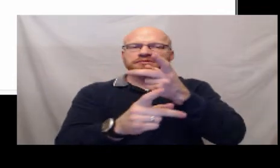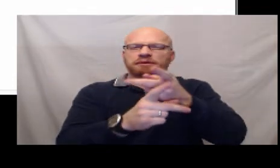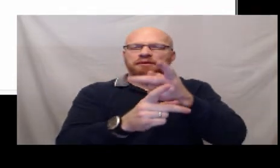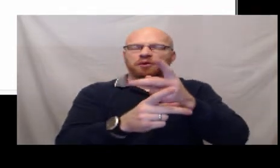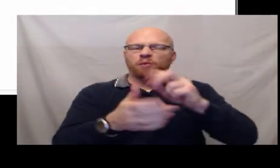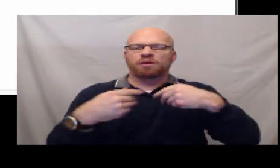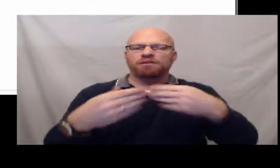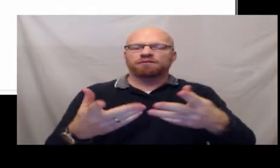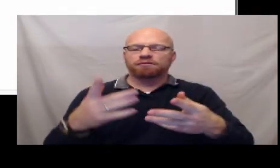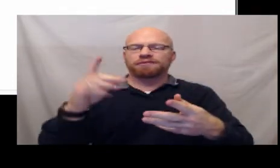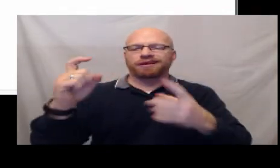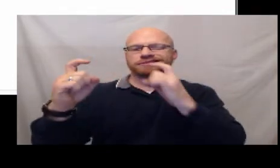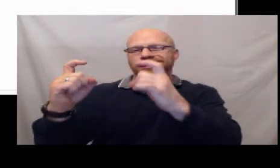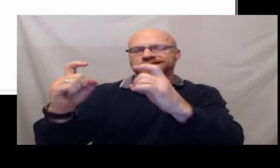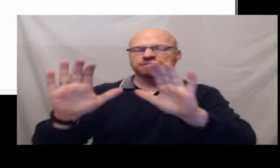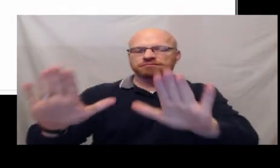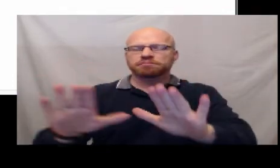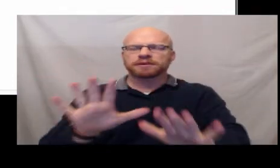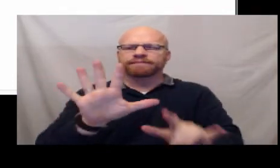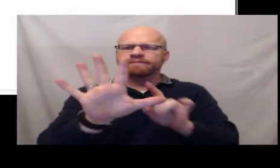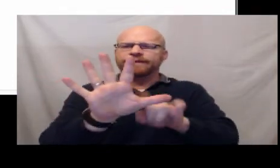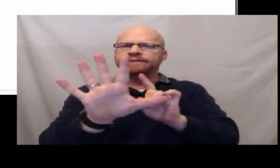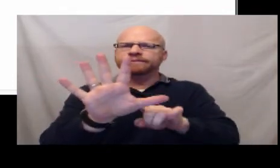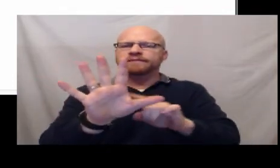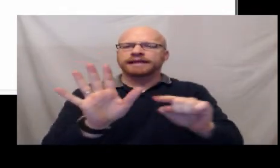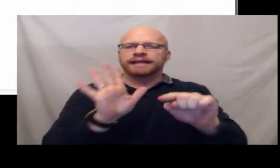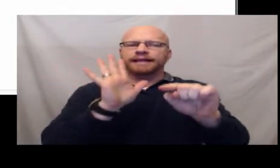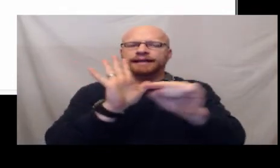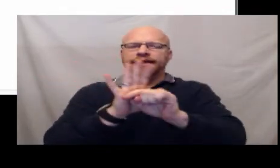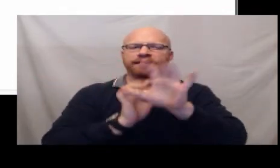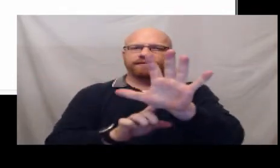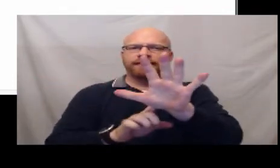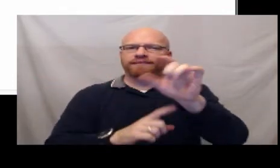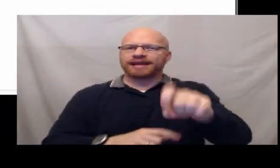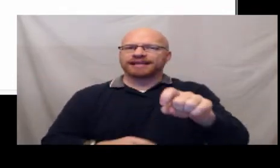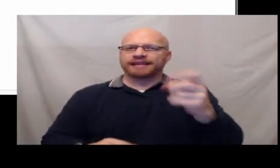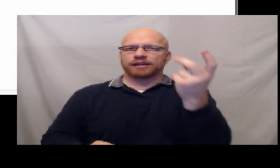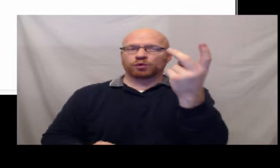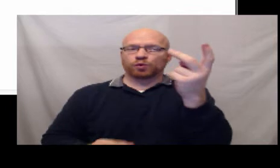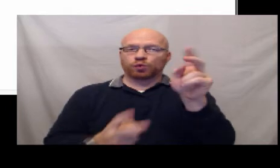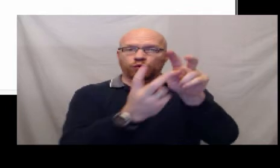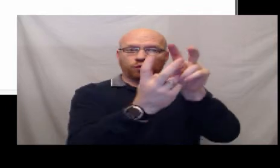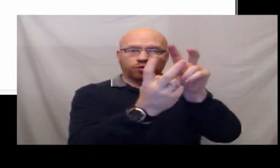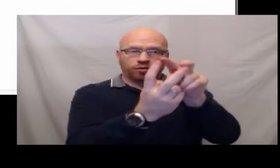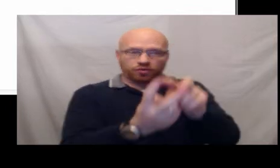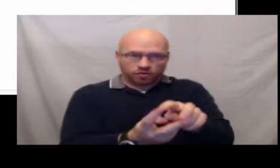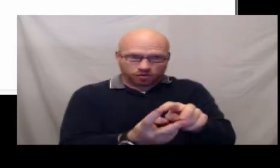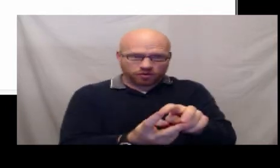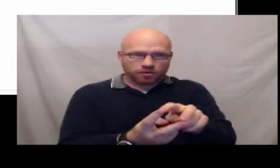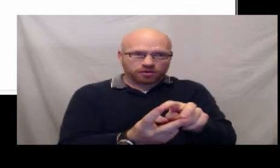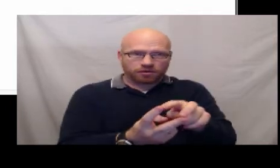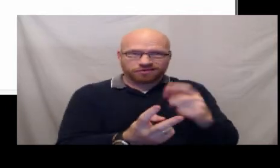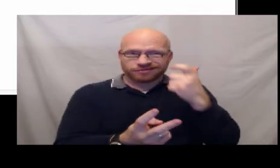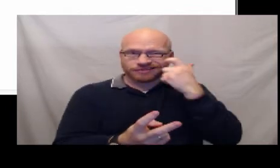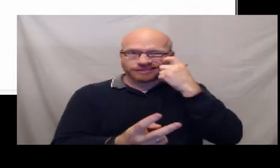Now our middle term, the x component, the x part of it will be there when we multiply through the x's, but the coefficient,